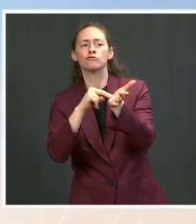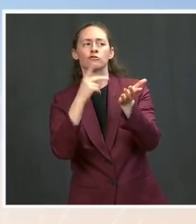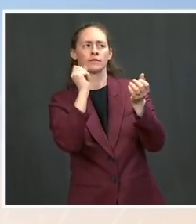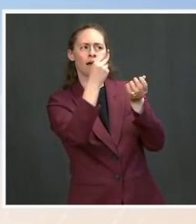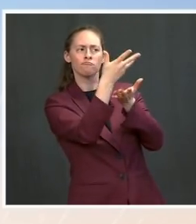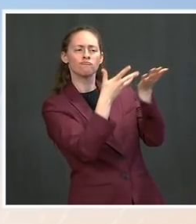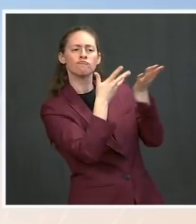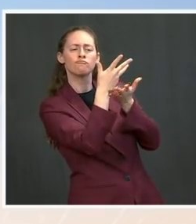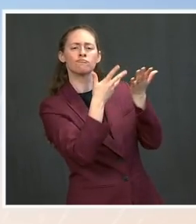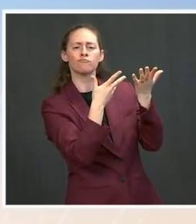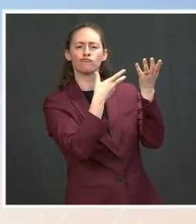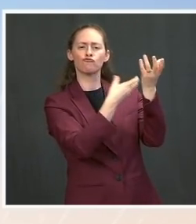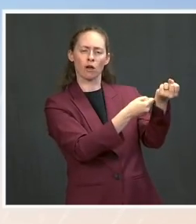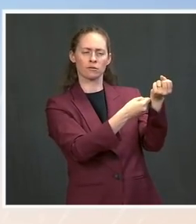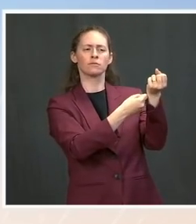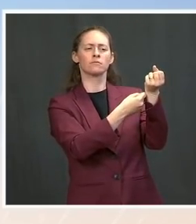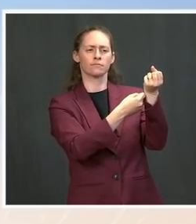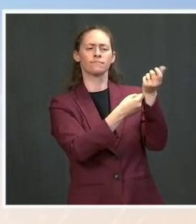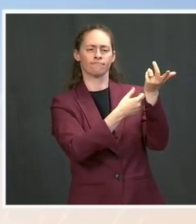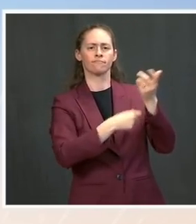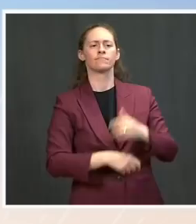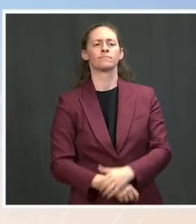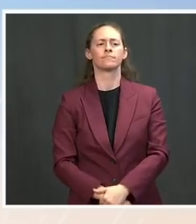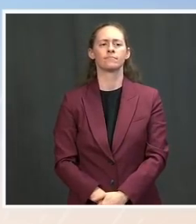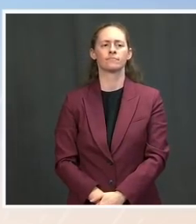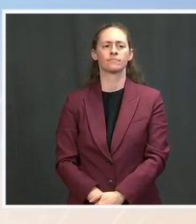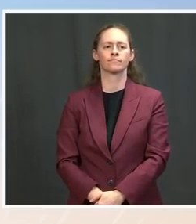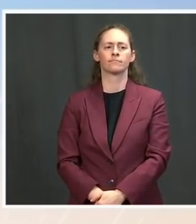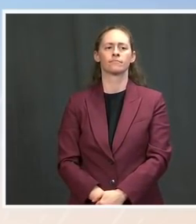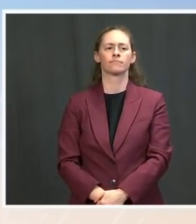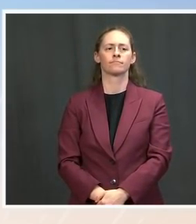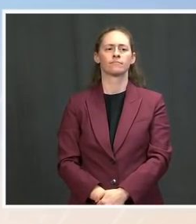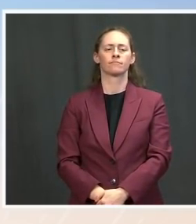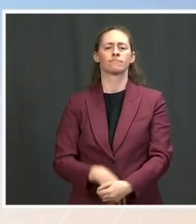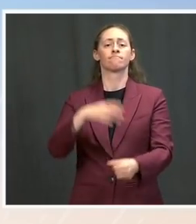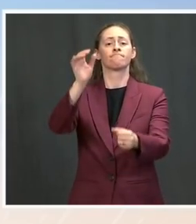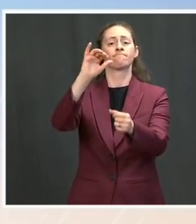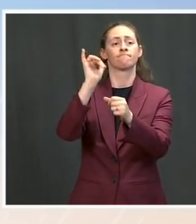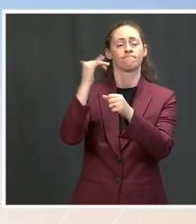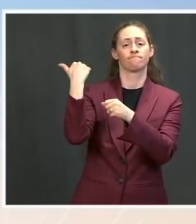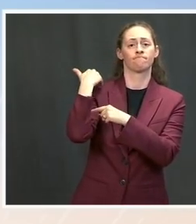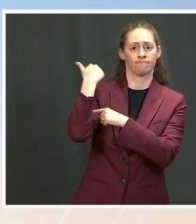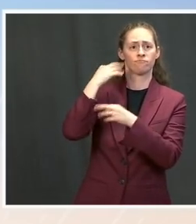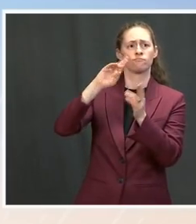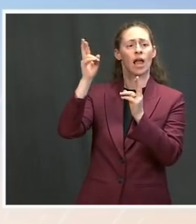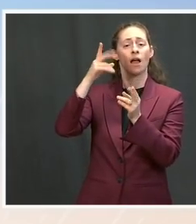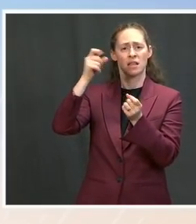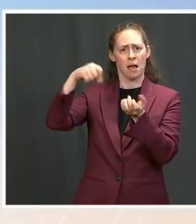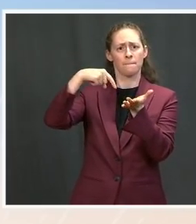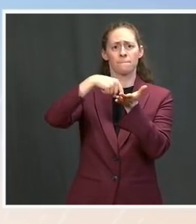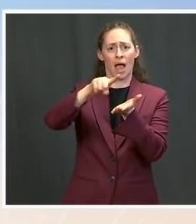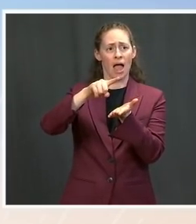made the announcement last week about paid leave, so that people can take a day off of work and they don't have to worry about losing income. We were seeing that as a factor.